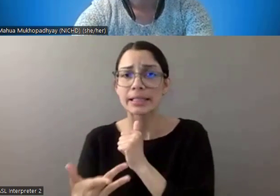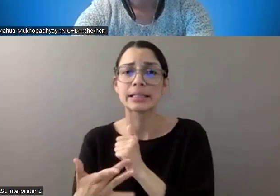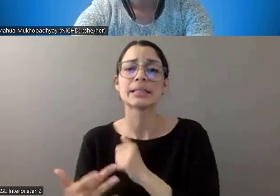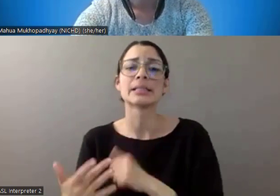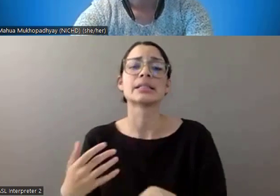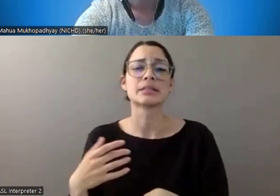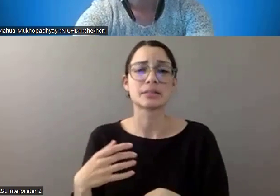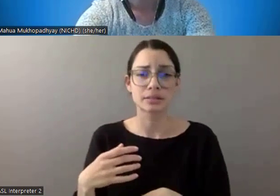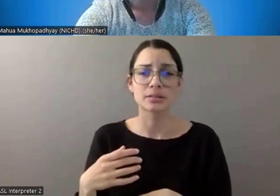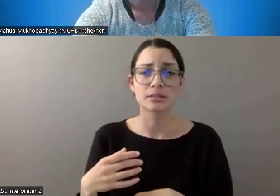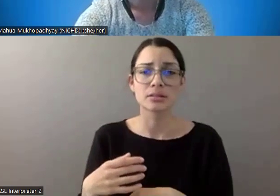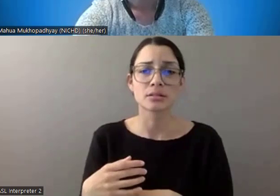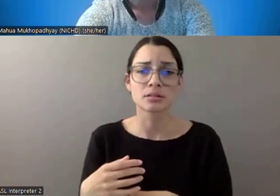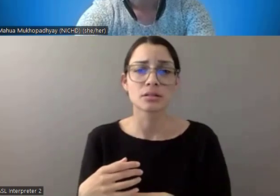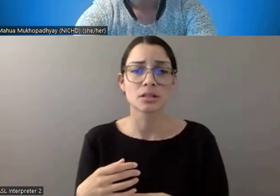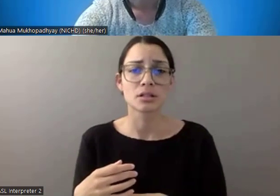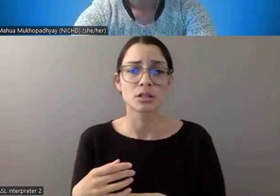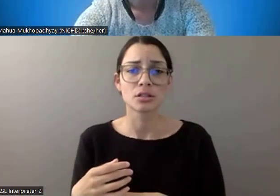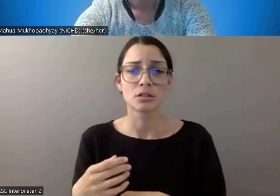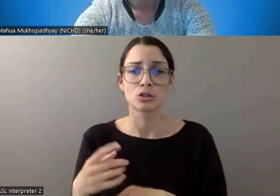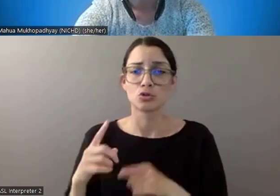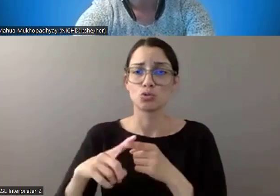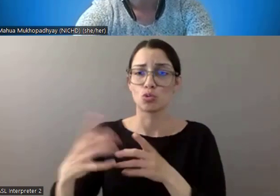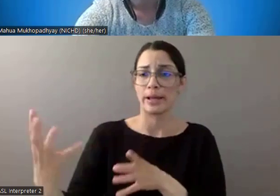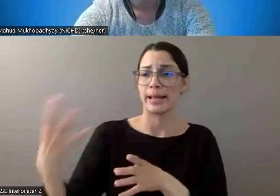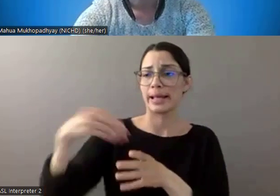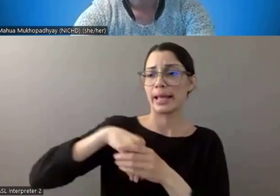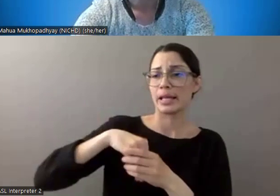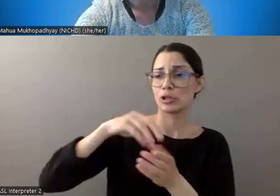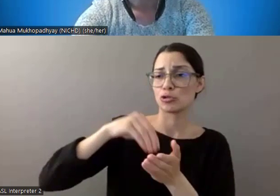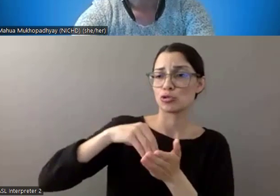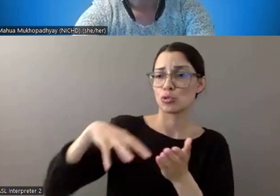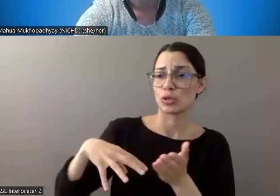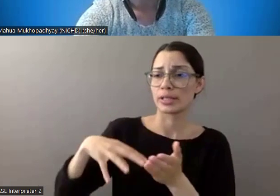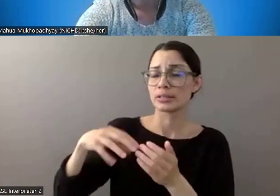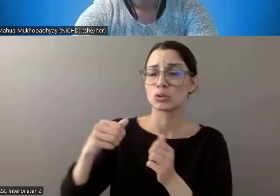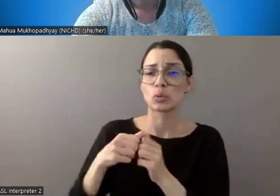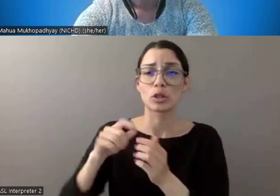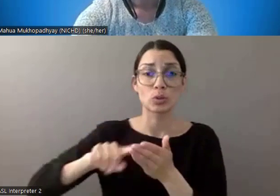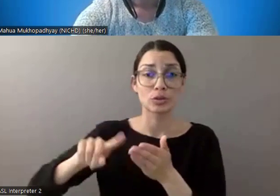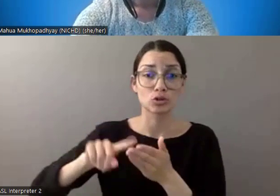to engage student in research? In terms of the approach,